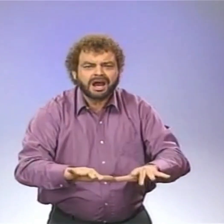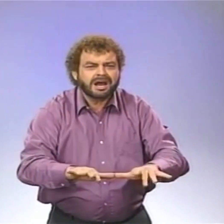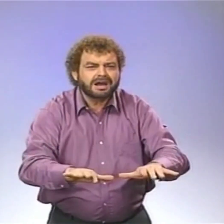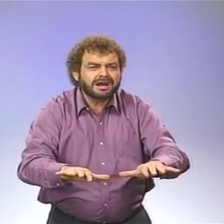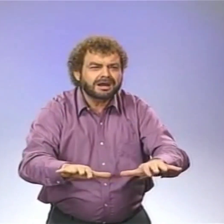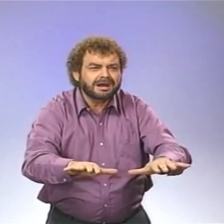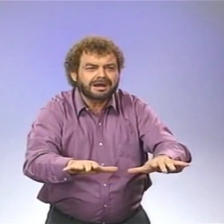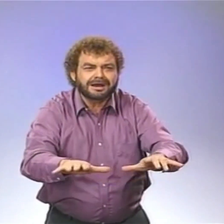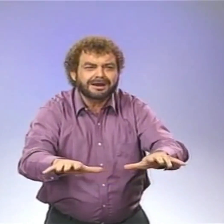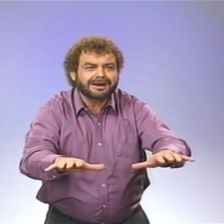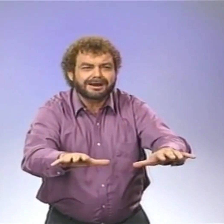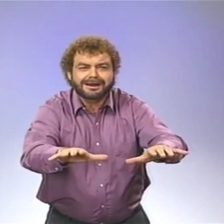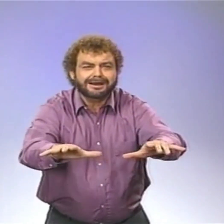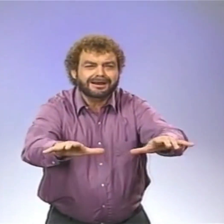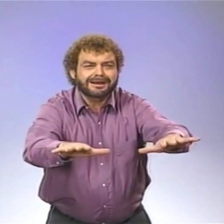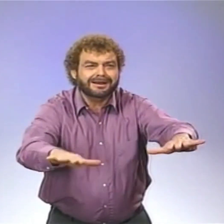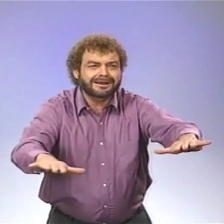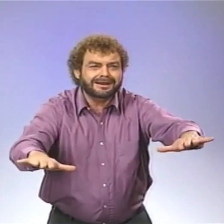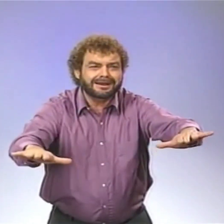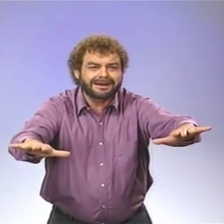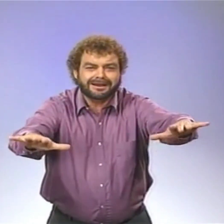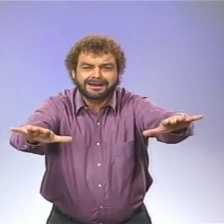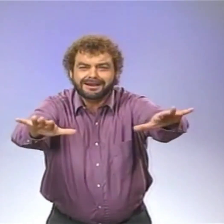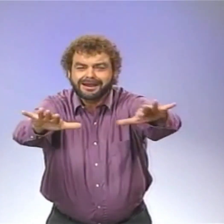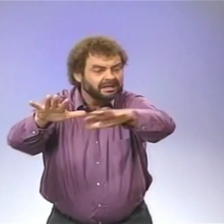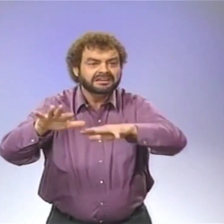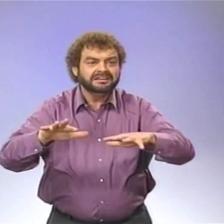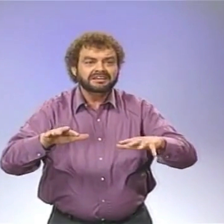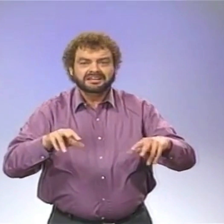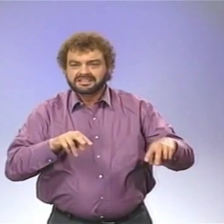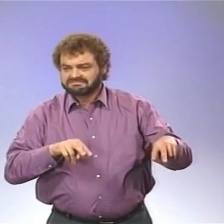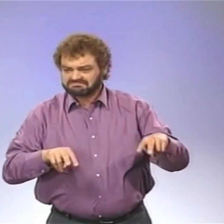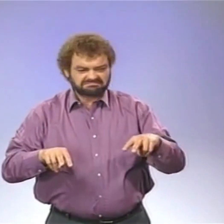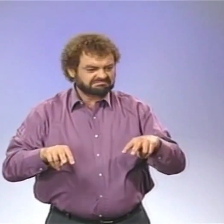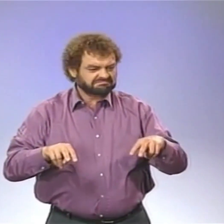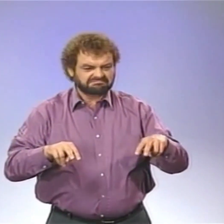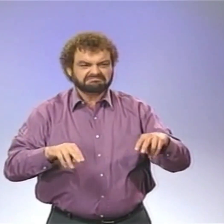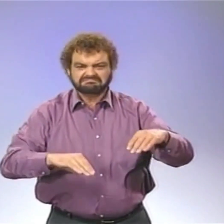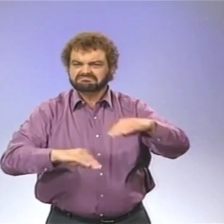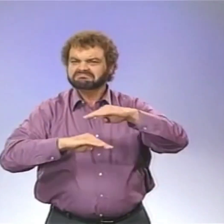their kinds, the livestock according to their kinds, and all the creatures that move along the ground according to their